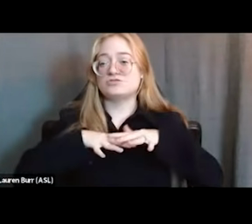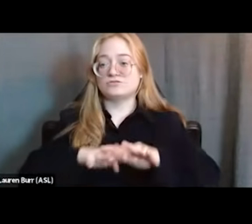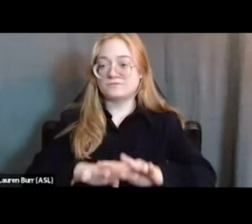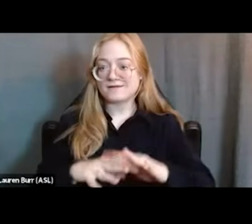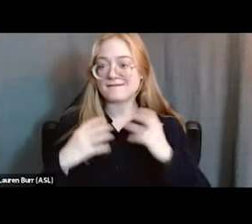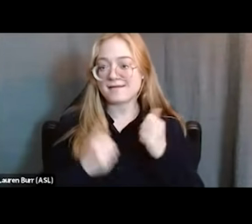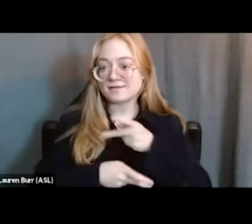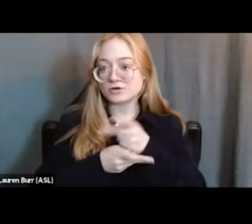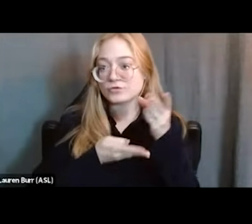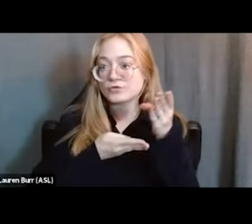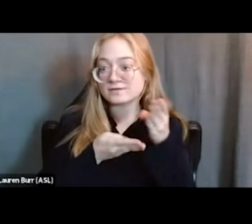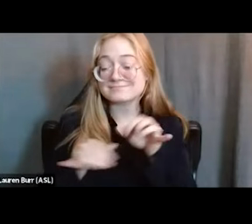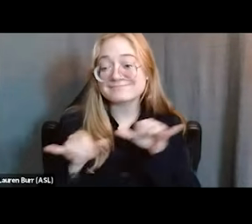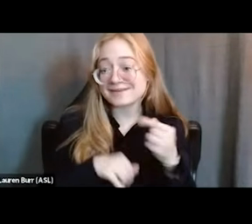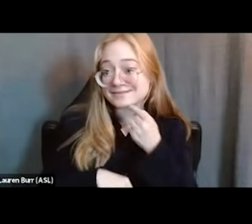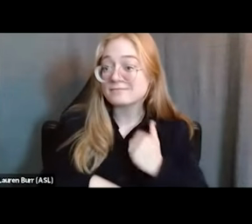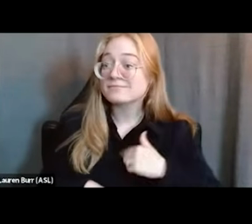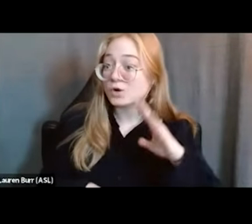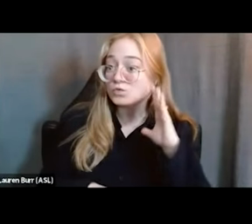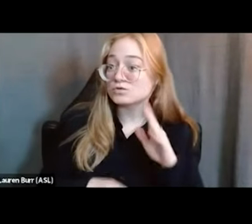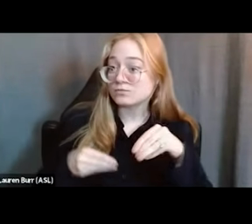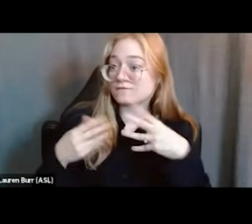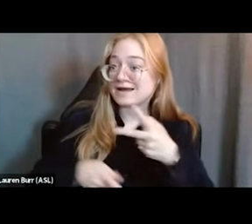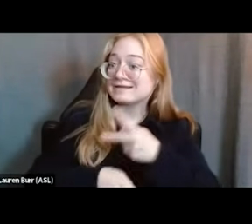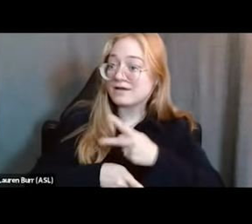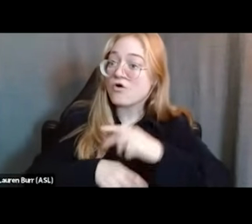And like I said, I used to provide care onsite to clients.